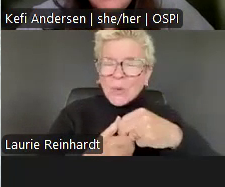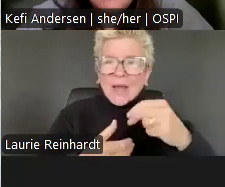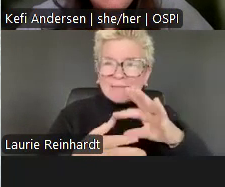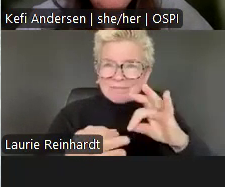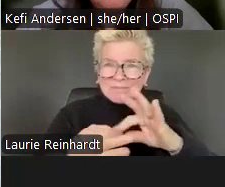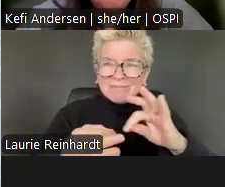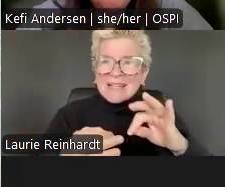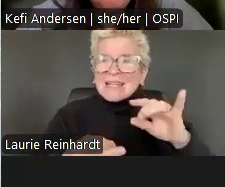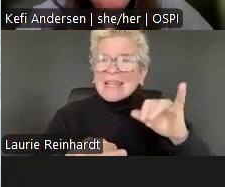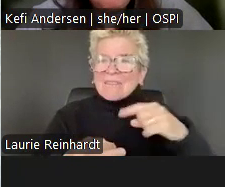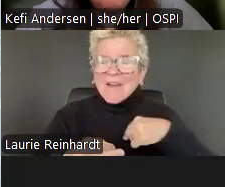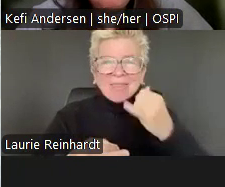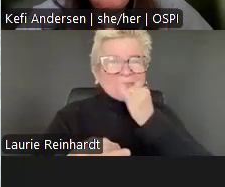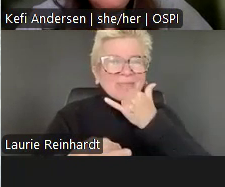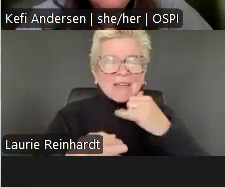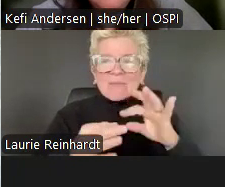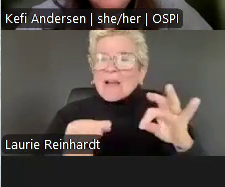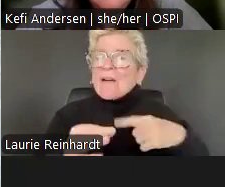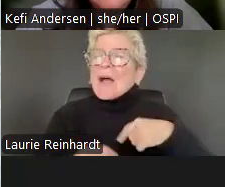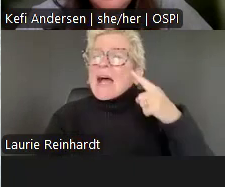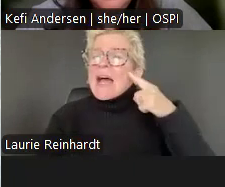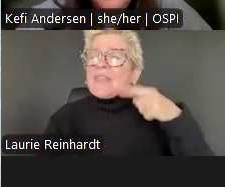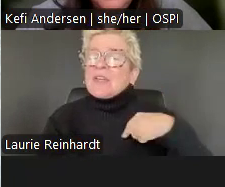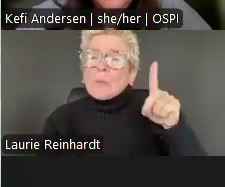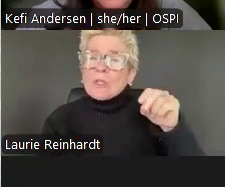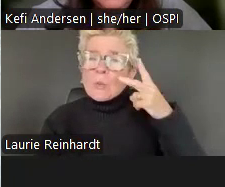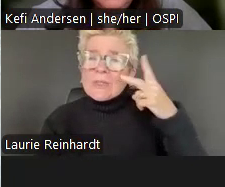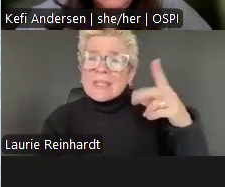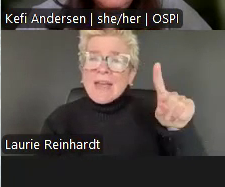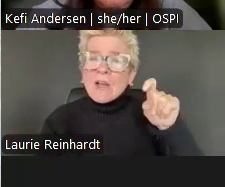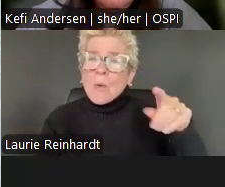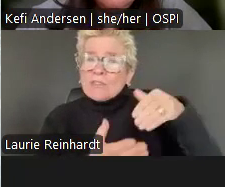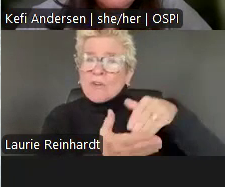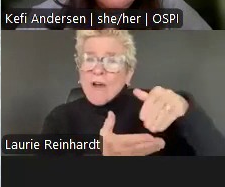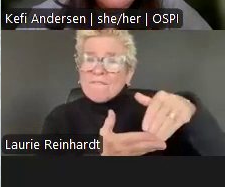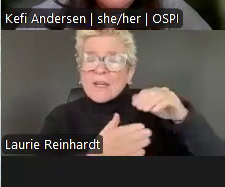but I would say we do get that question often about how do I get students to the